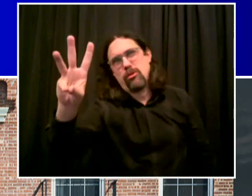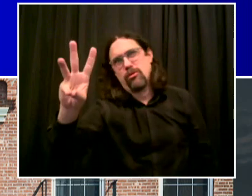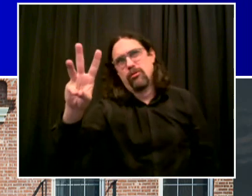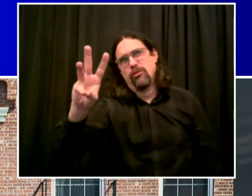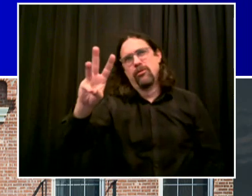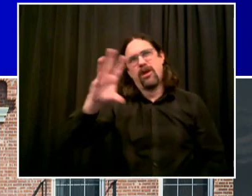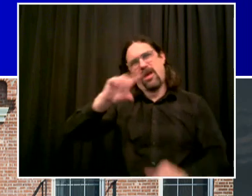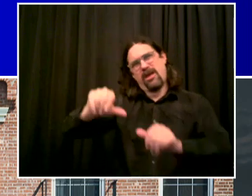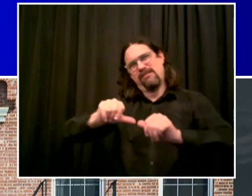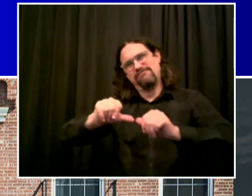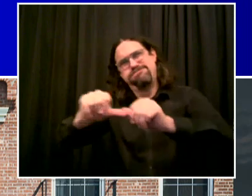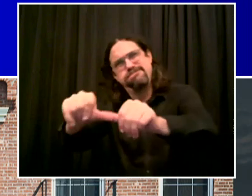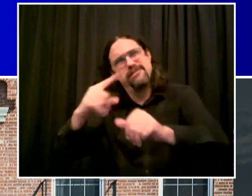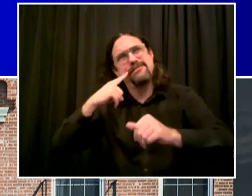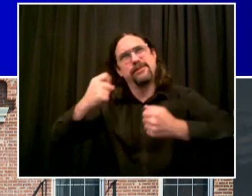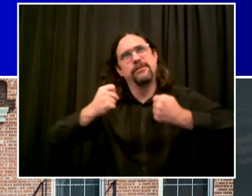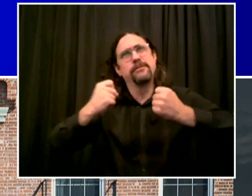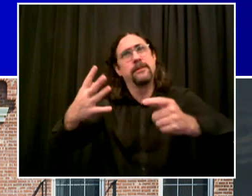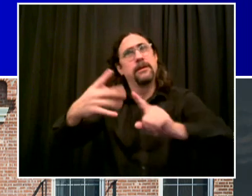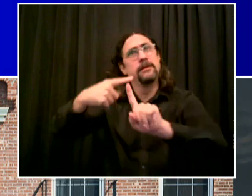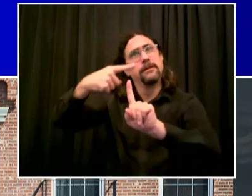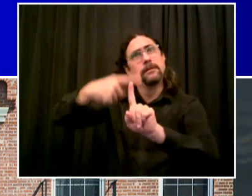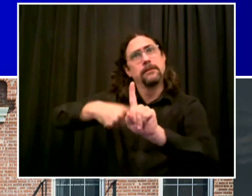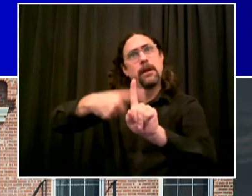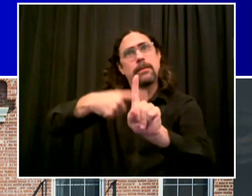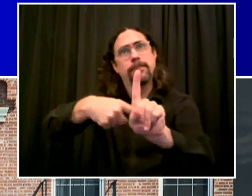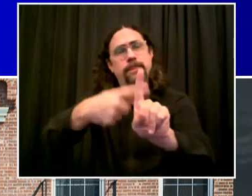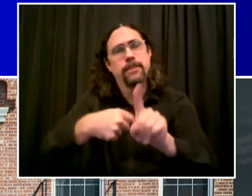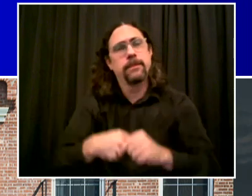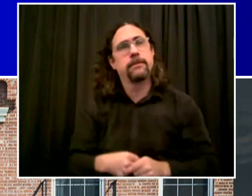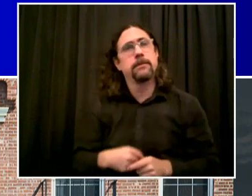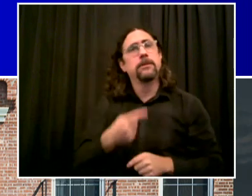AVHE INCOME IN WHAT CAN THEY DO?